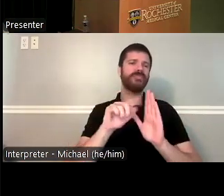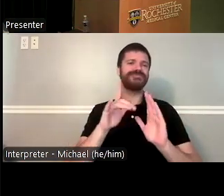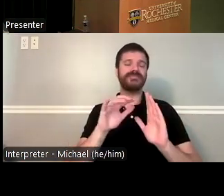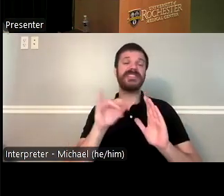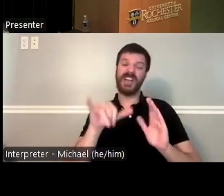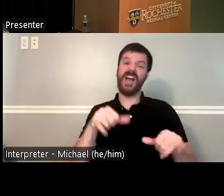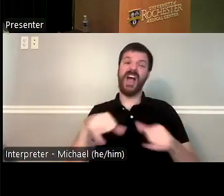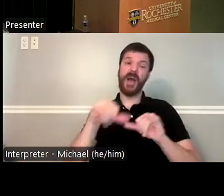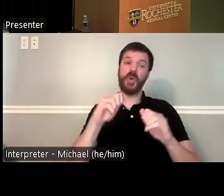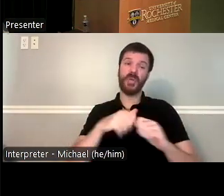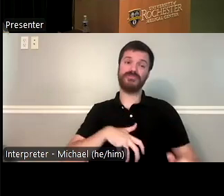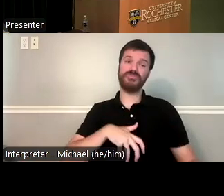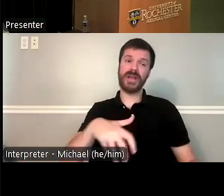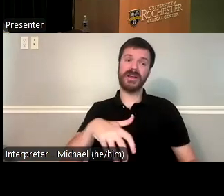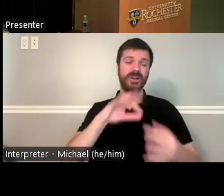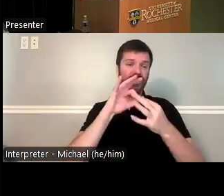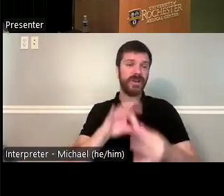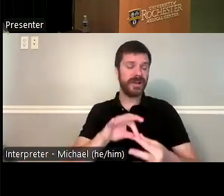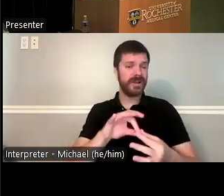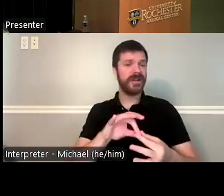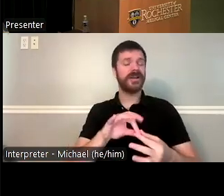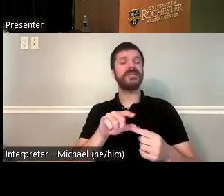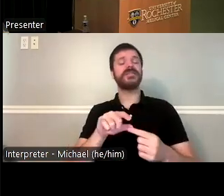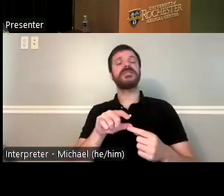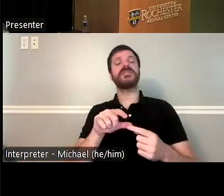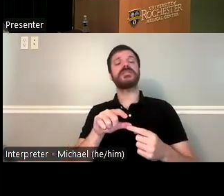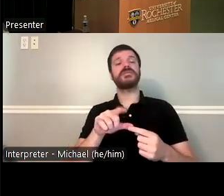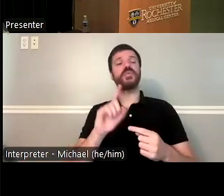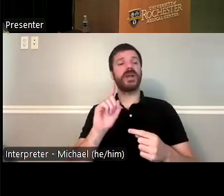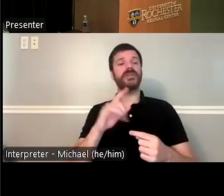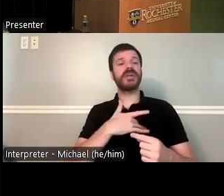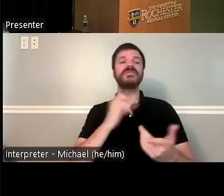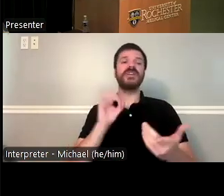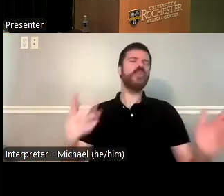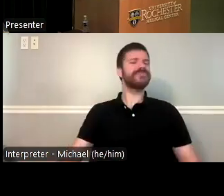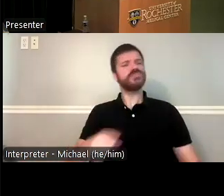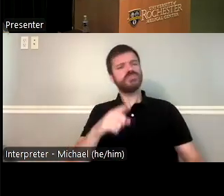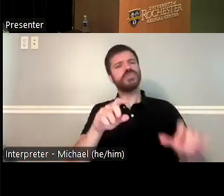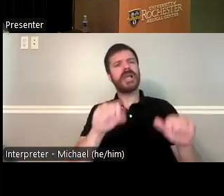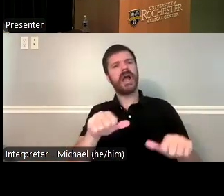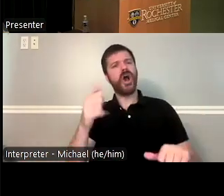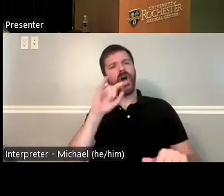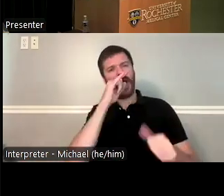related deaths perinatal deaths where there's this sense well you can have another child um